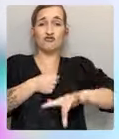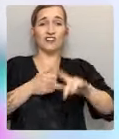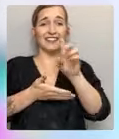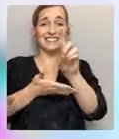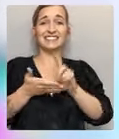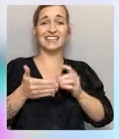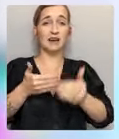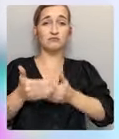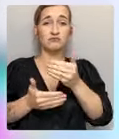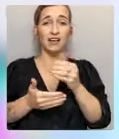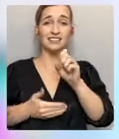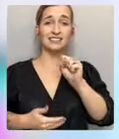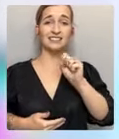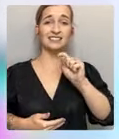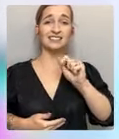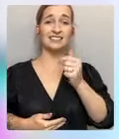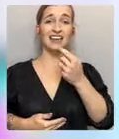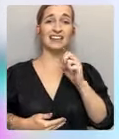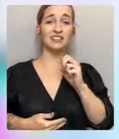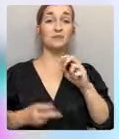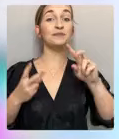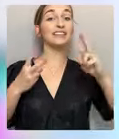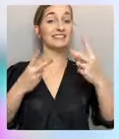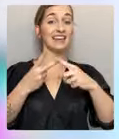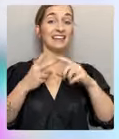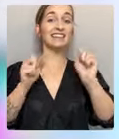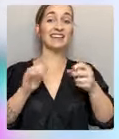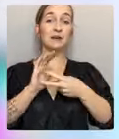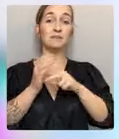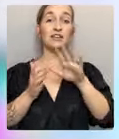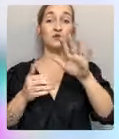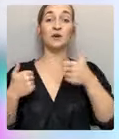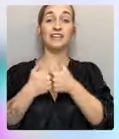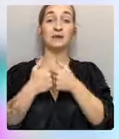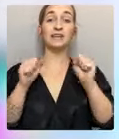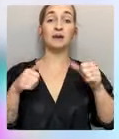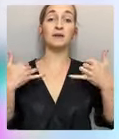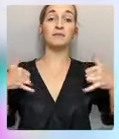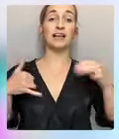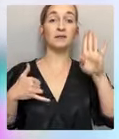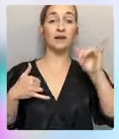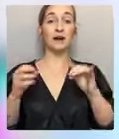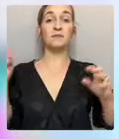Secondly, it can mean that your game can be played by more people,